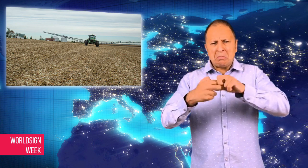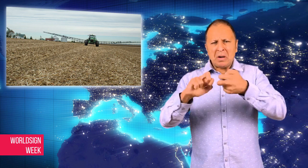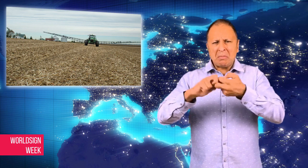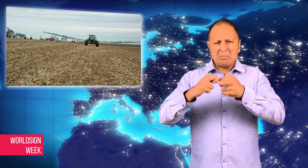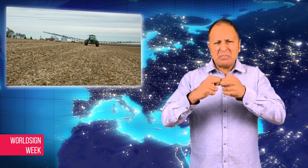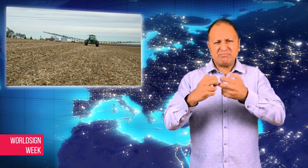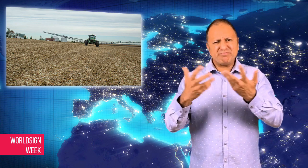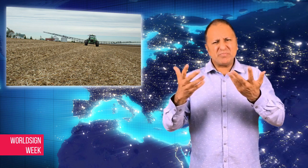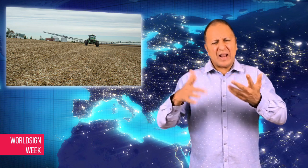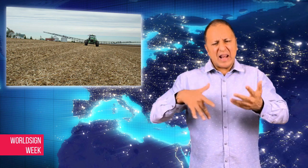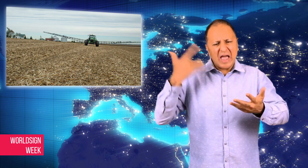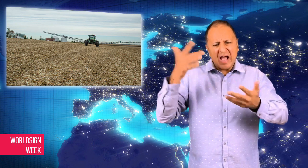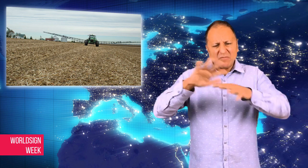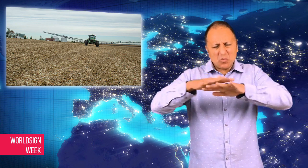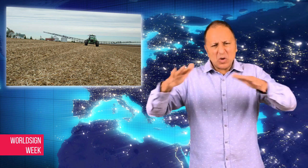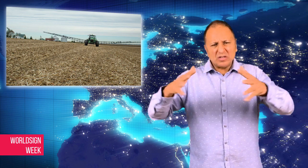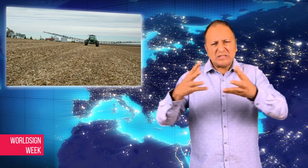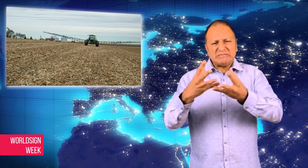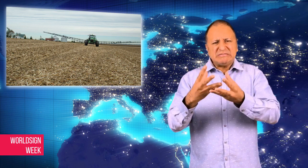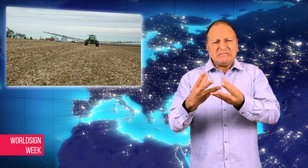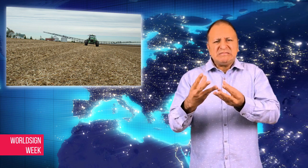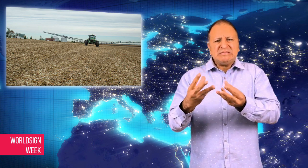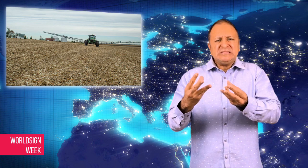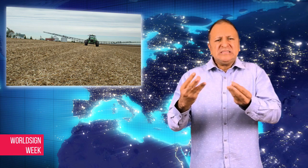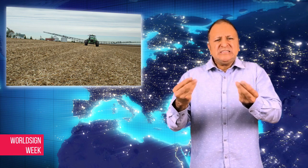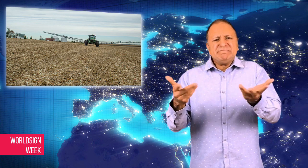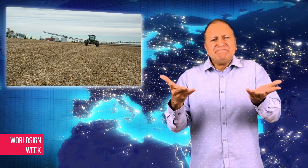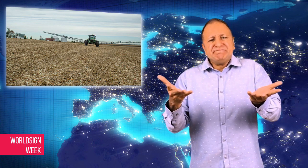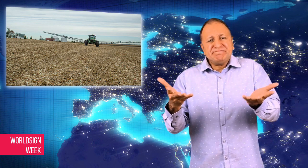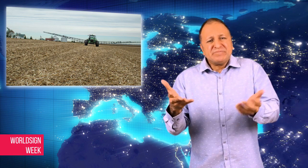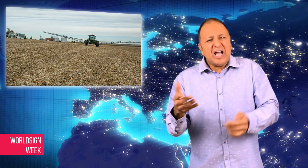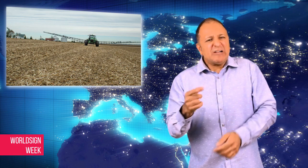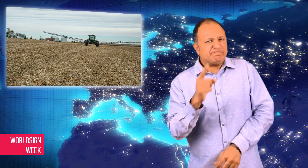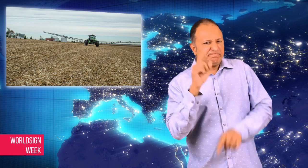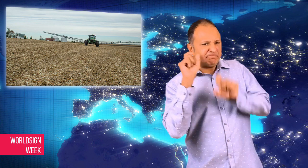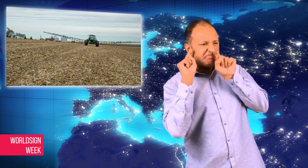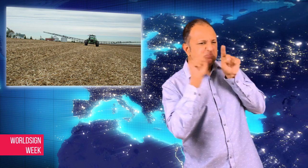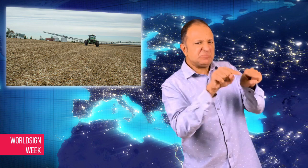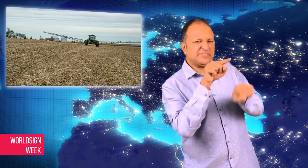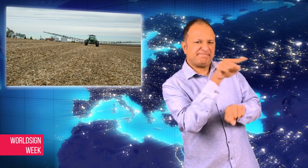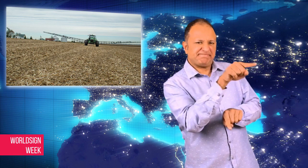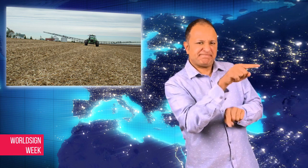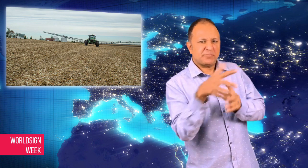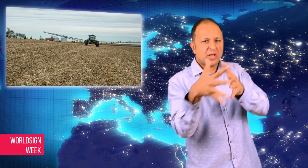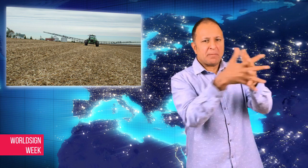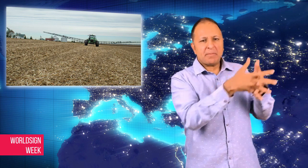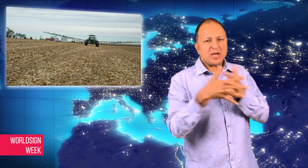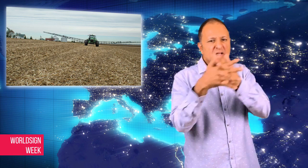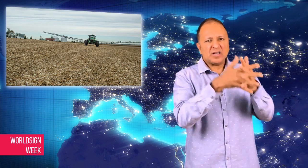waterways. A report released by